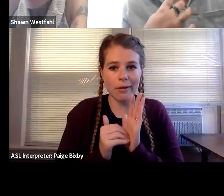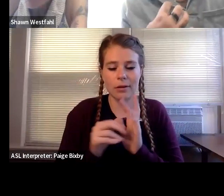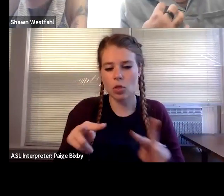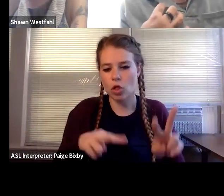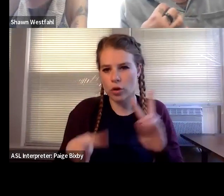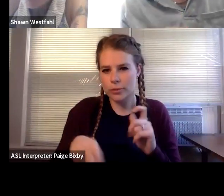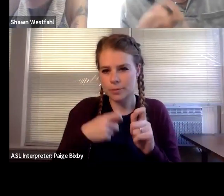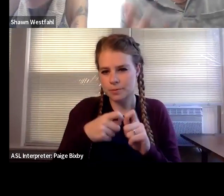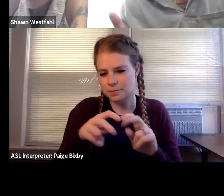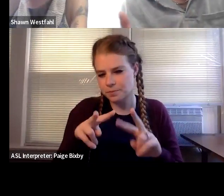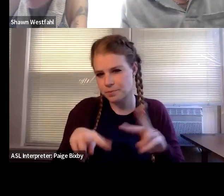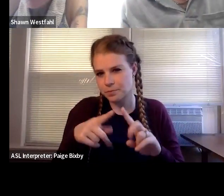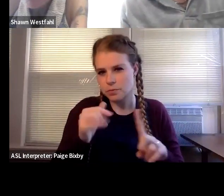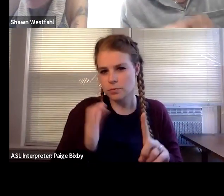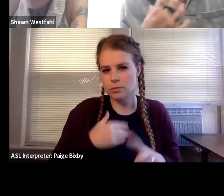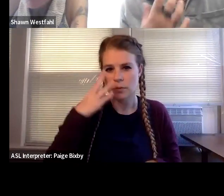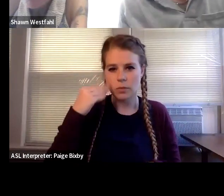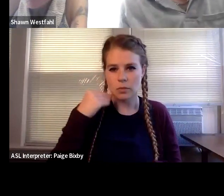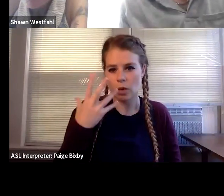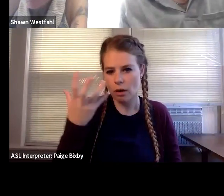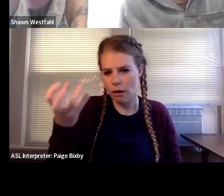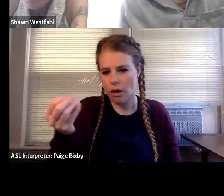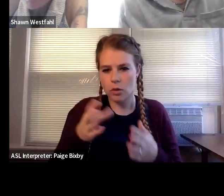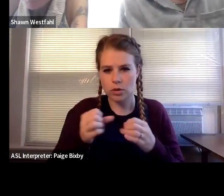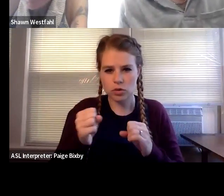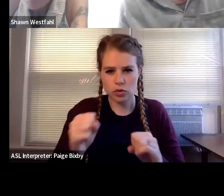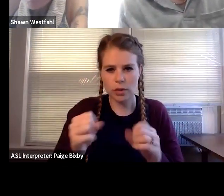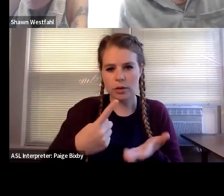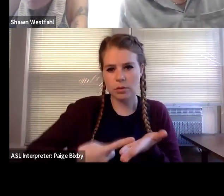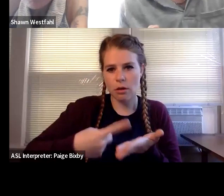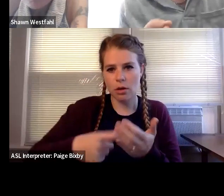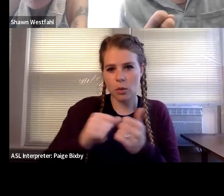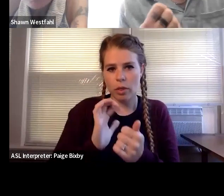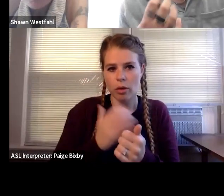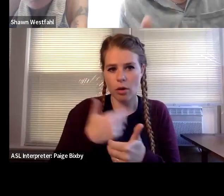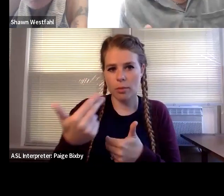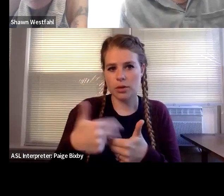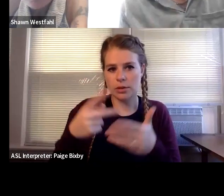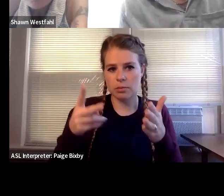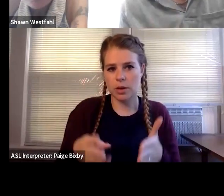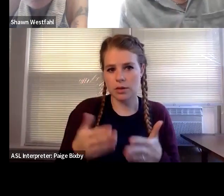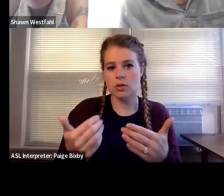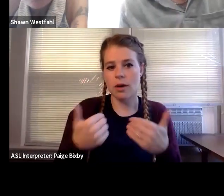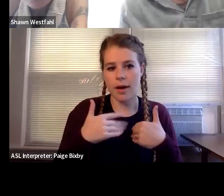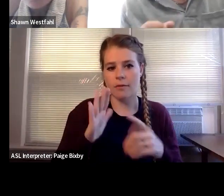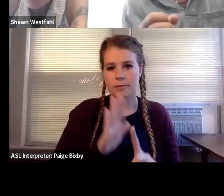just from our experience being out the street, talking with our participants who have that lived experience